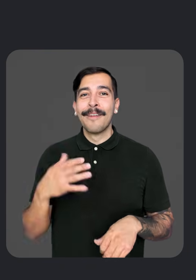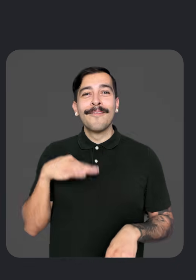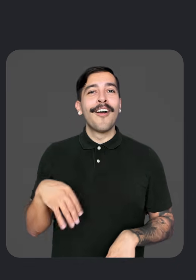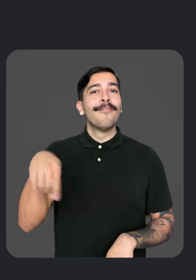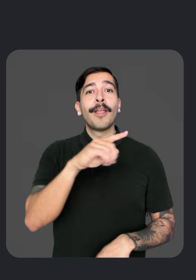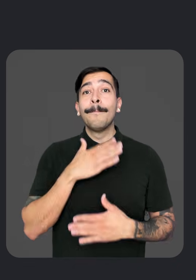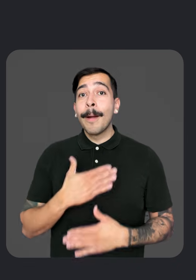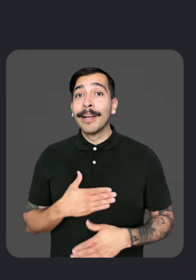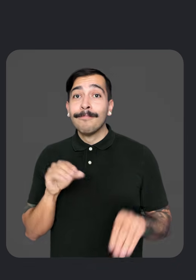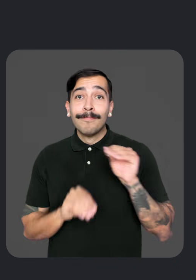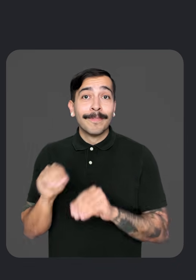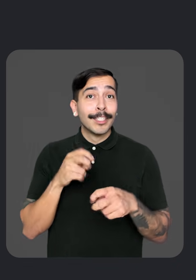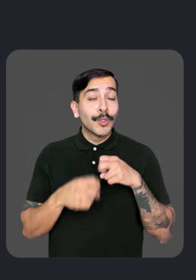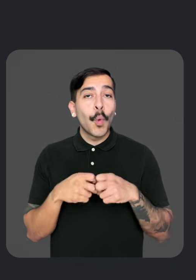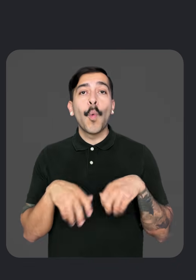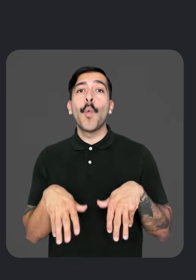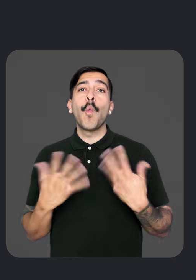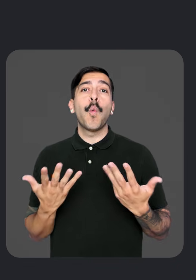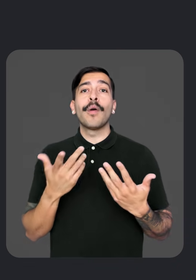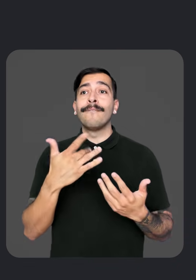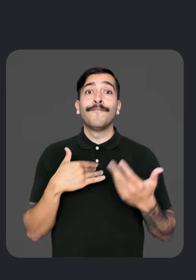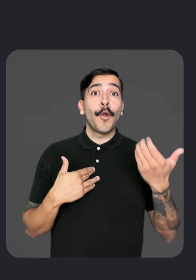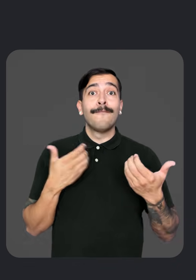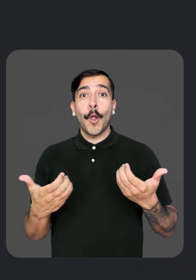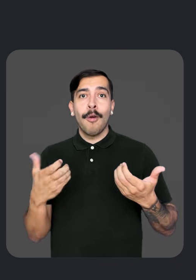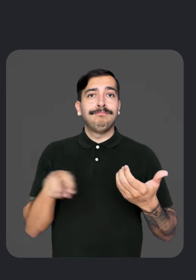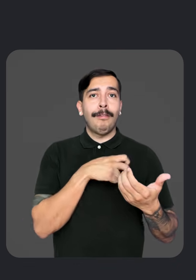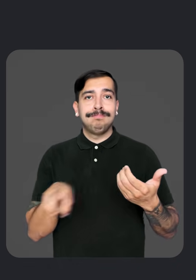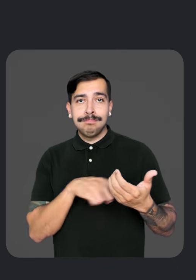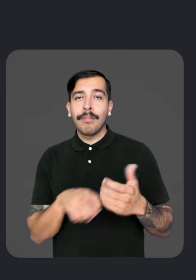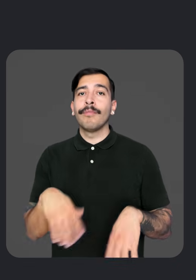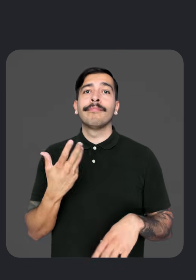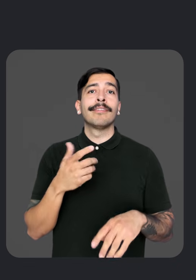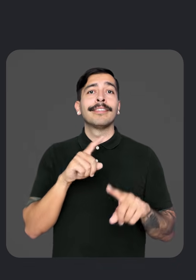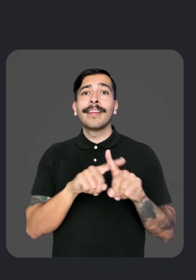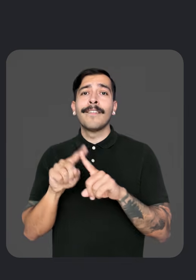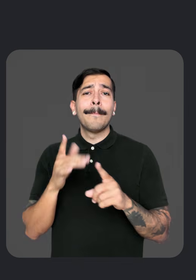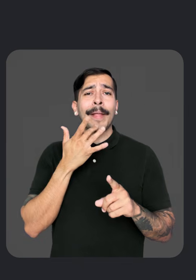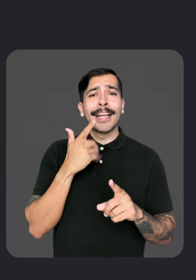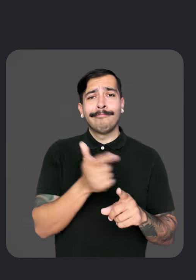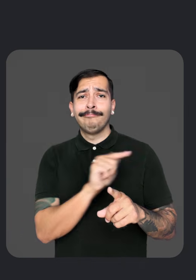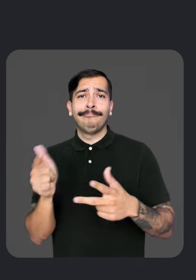This may be helpful for those with mobility issues or for users switching from other phones who are used to a different button order.